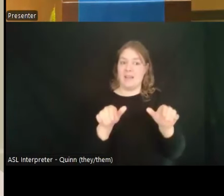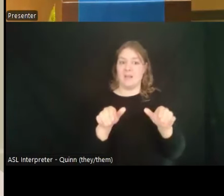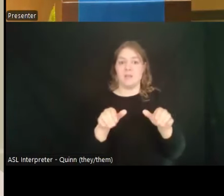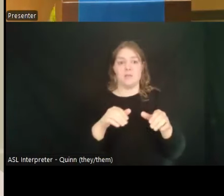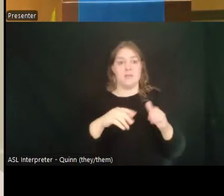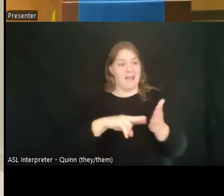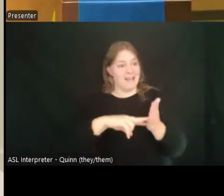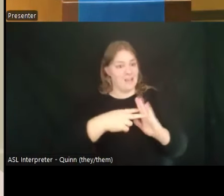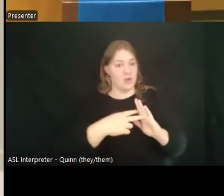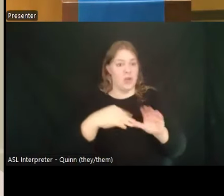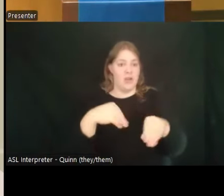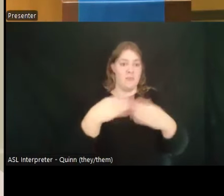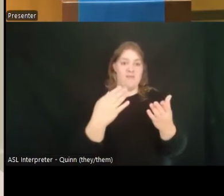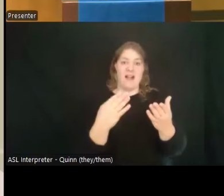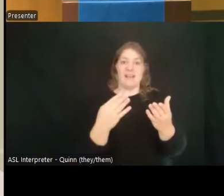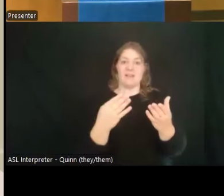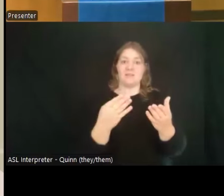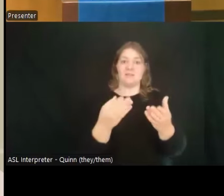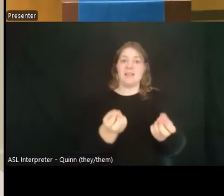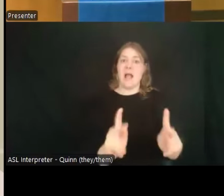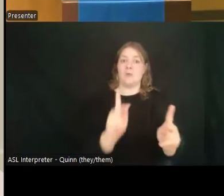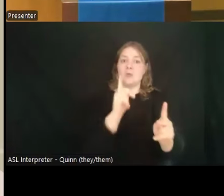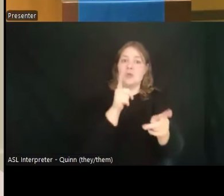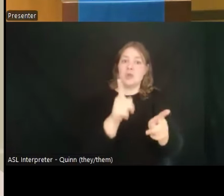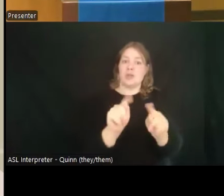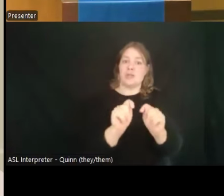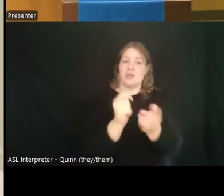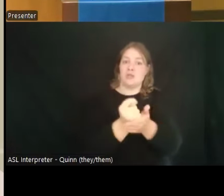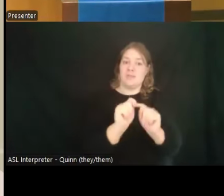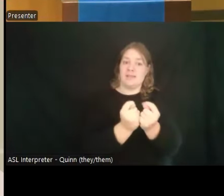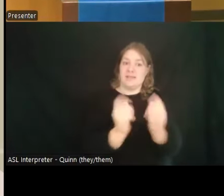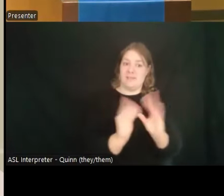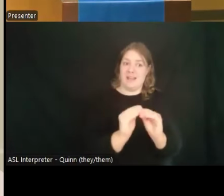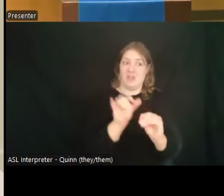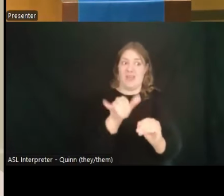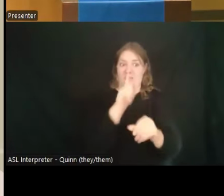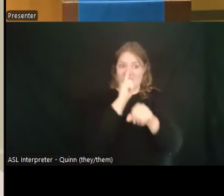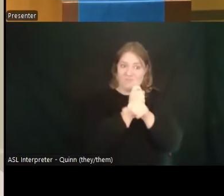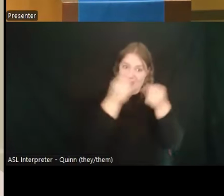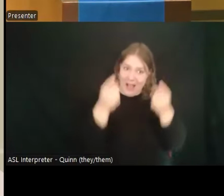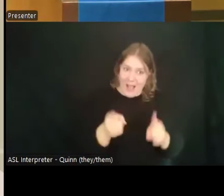during treatment team meetings so that that is actually happening um and th this effort